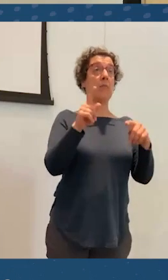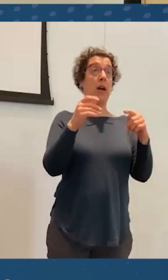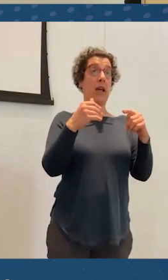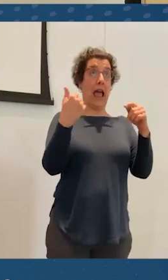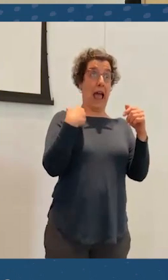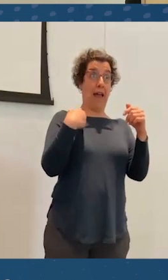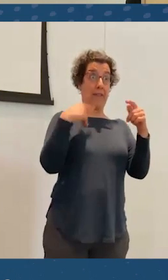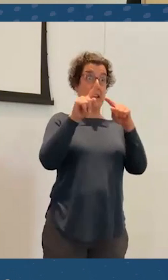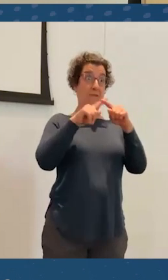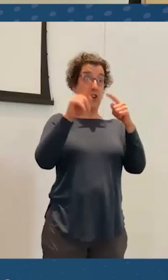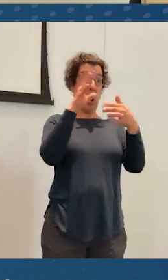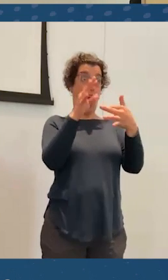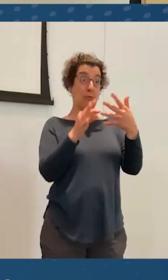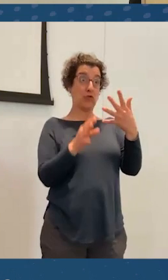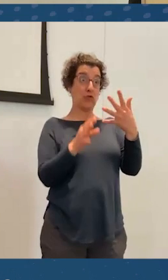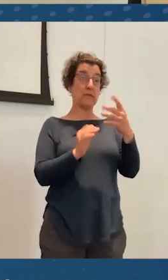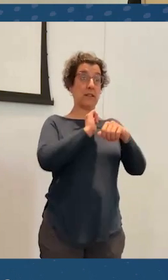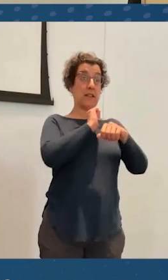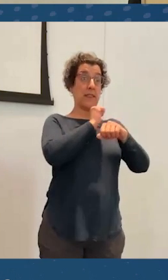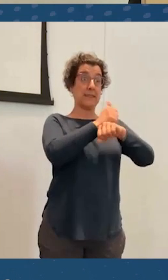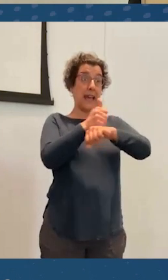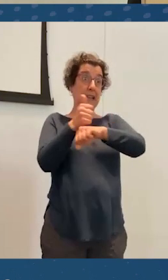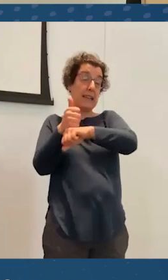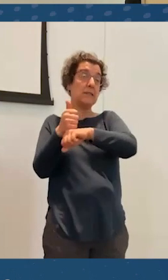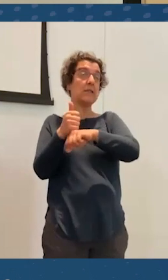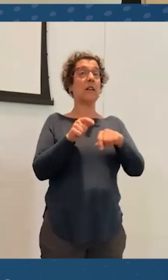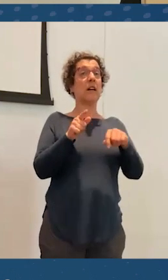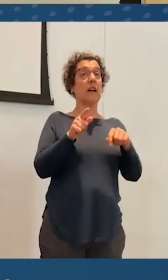you could reduce the motion needed